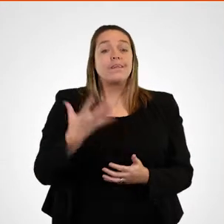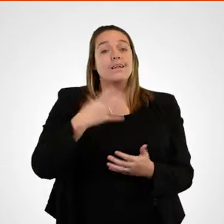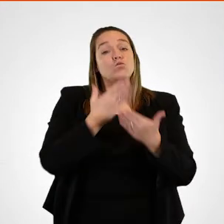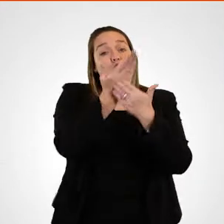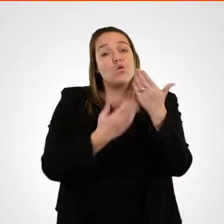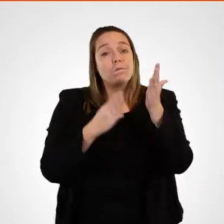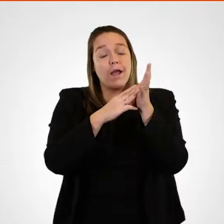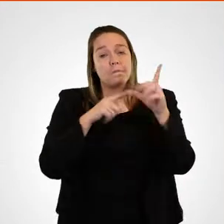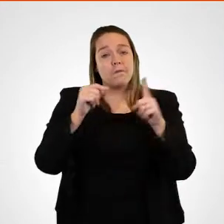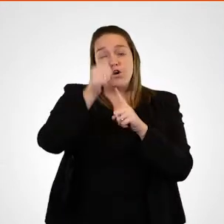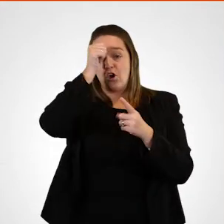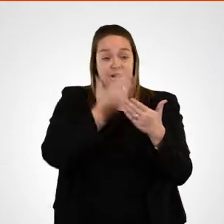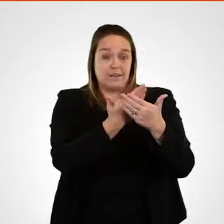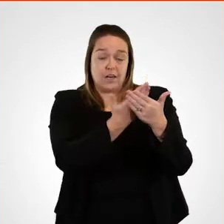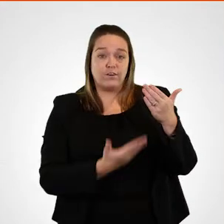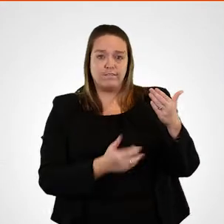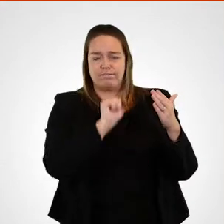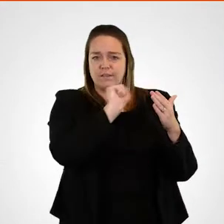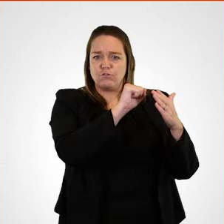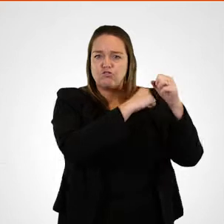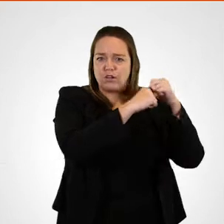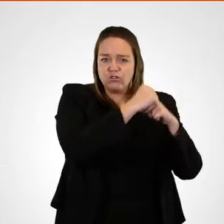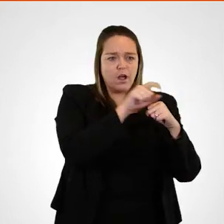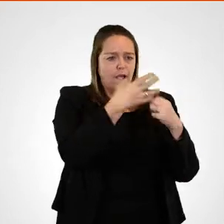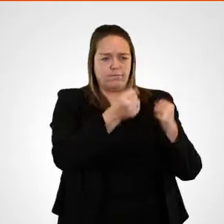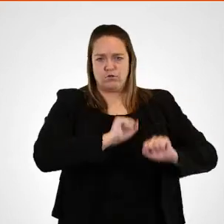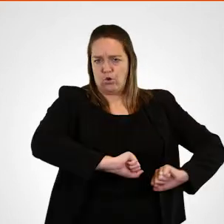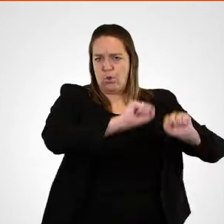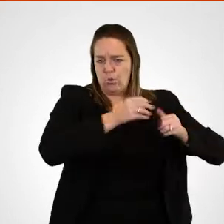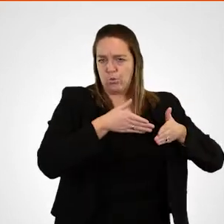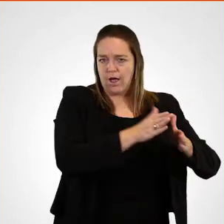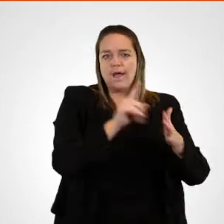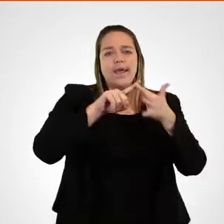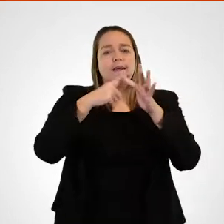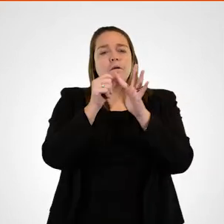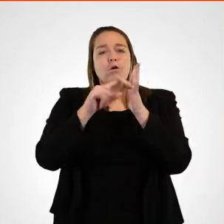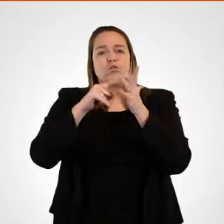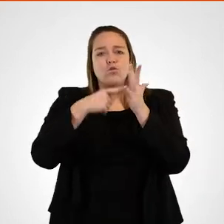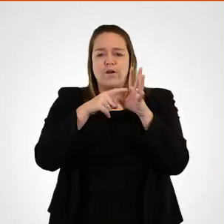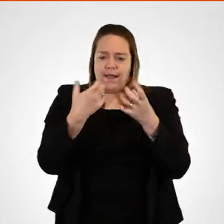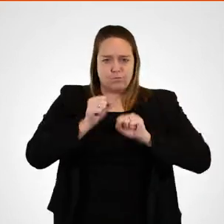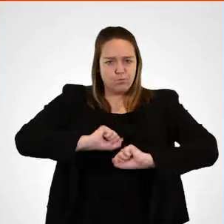We know that narrative stories has a structure. We know that expositories has a structure.